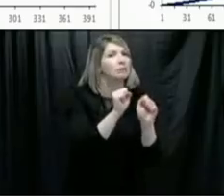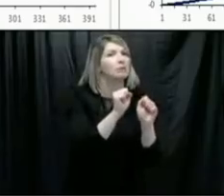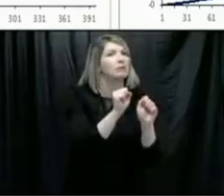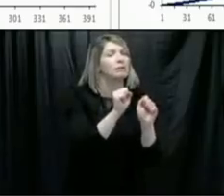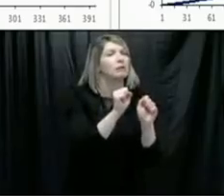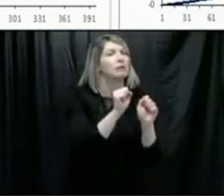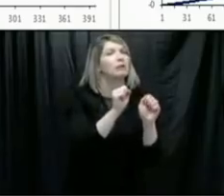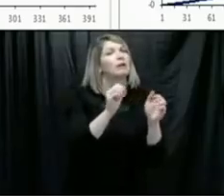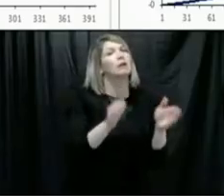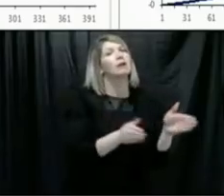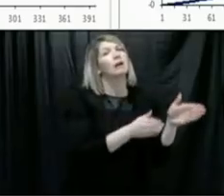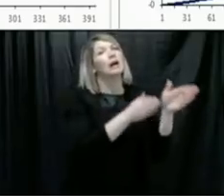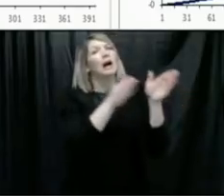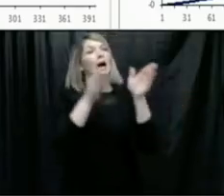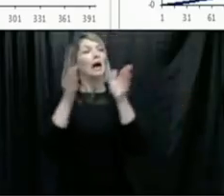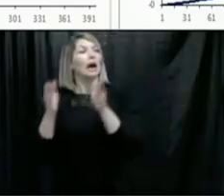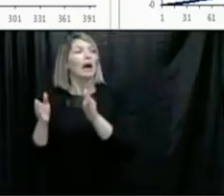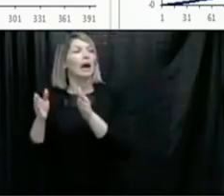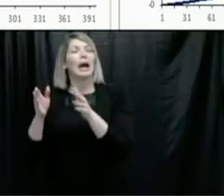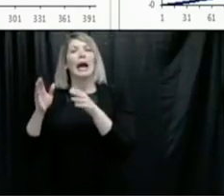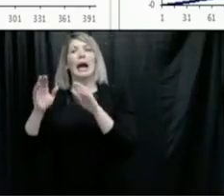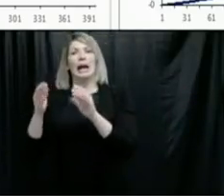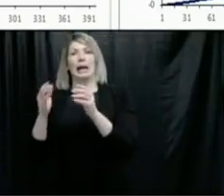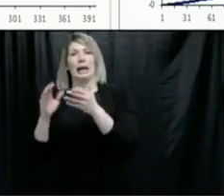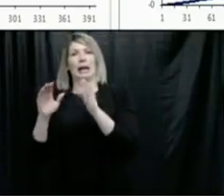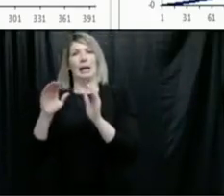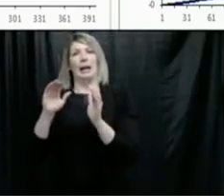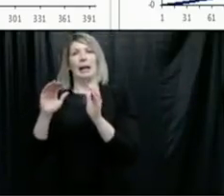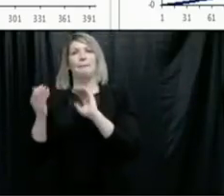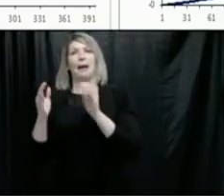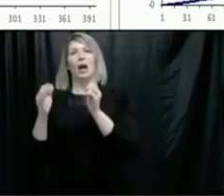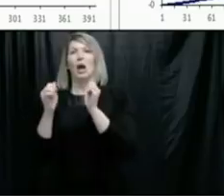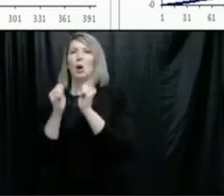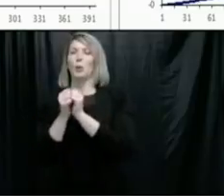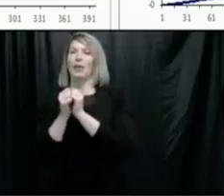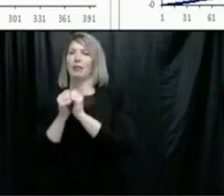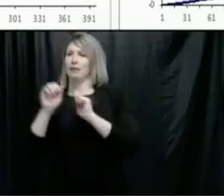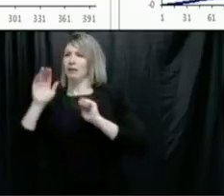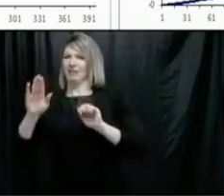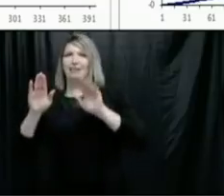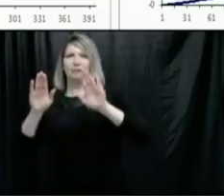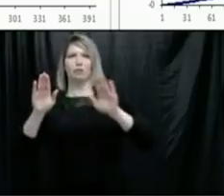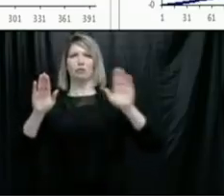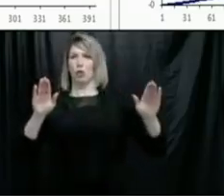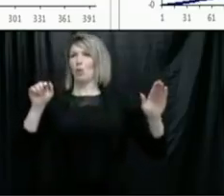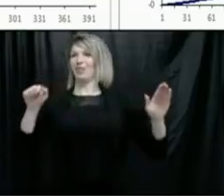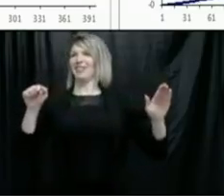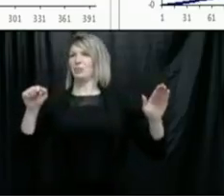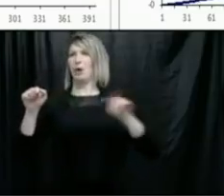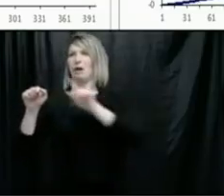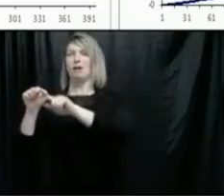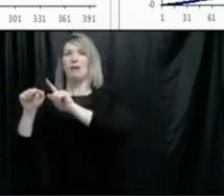REALLY NO WIGGLE ROOM THERE. BUT LET'S LOOK AT IT TERMS OF